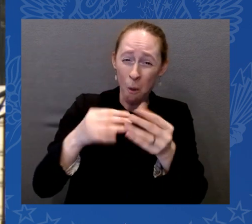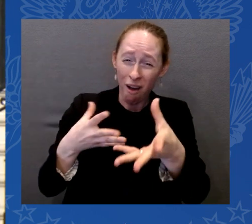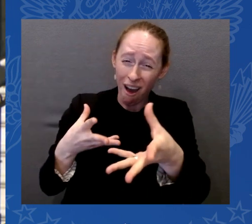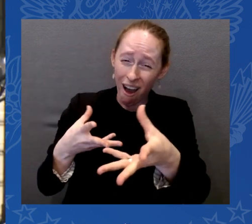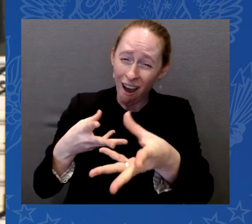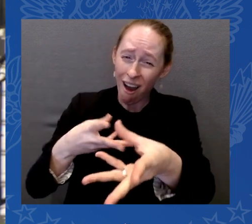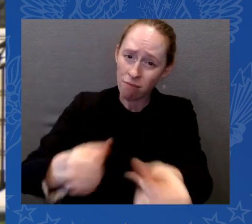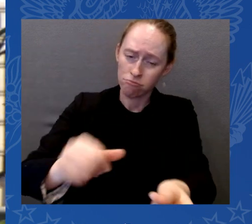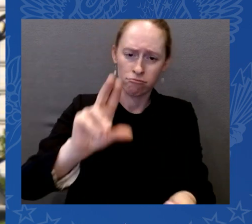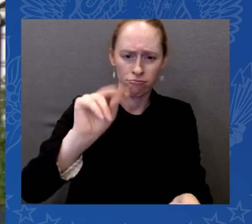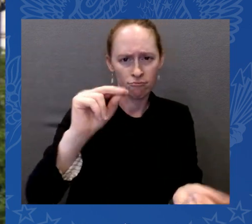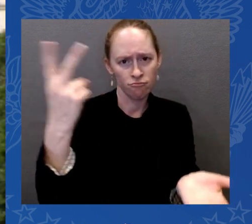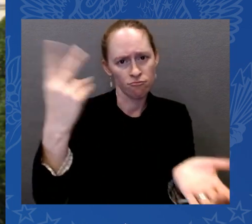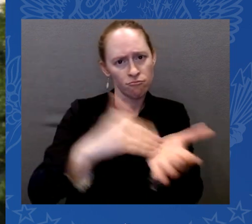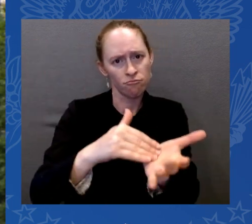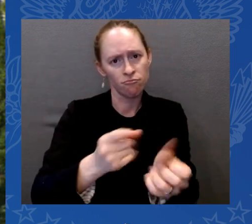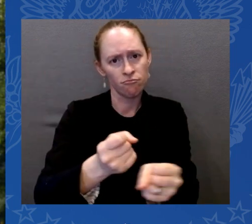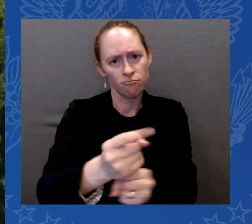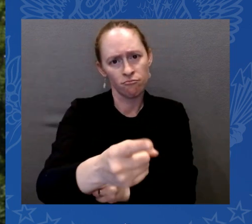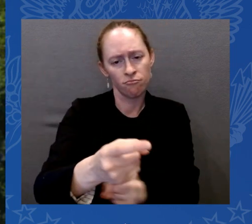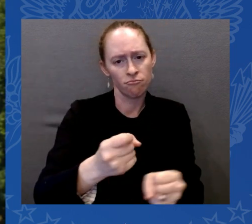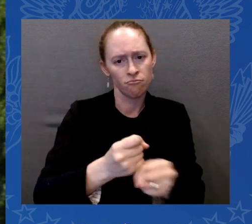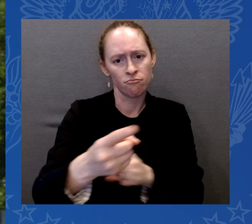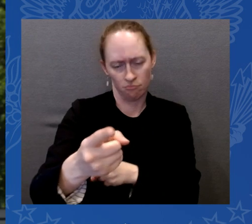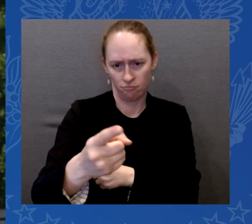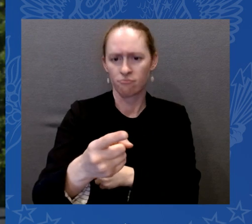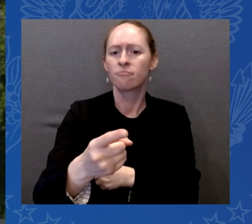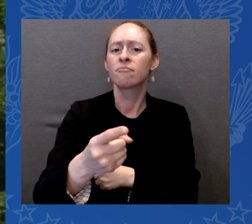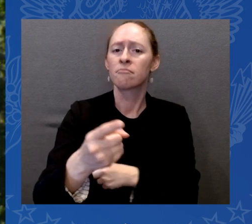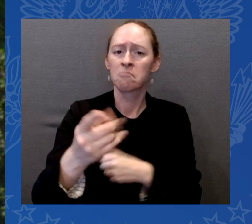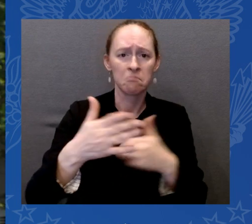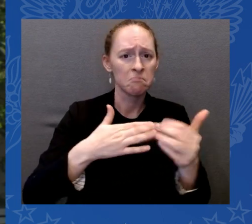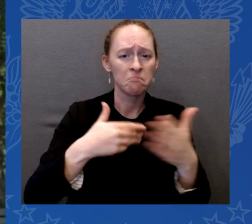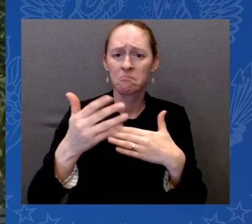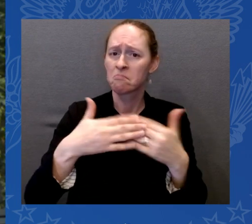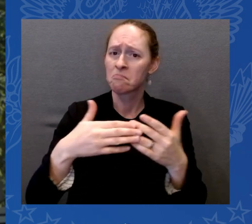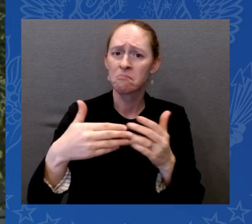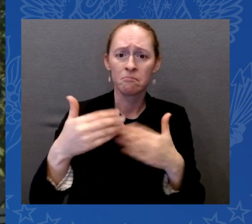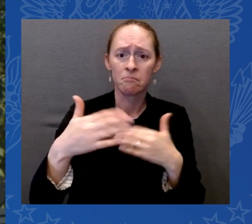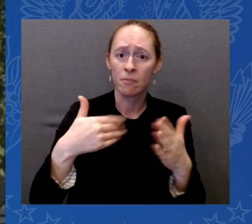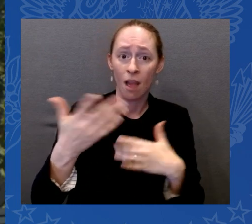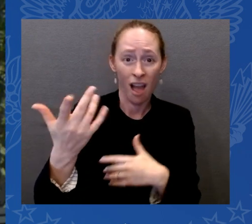no matter how high their drug costs are, whether they're for cancer drugs or other drugs